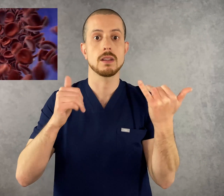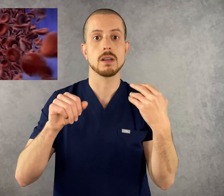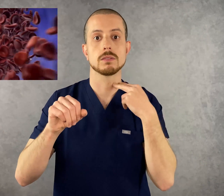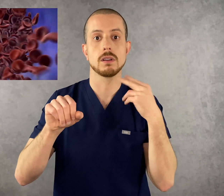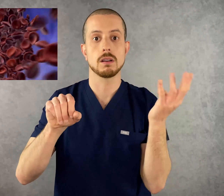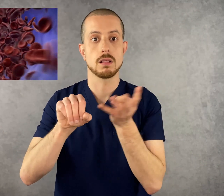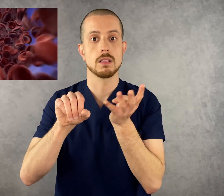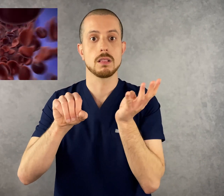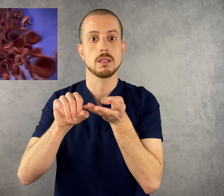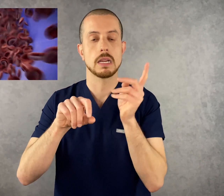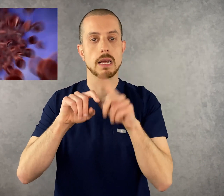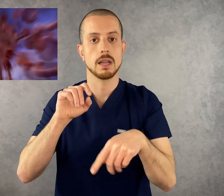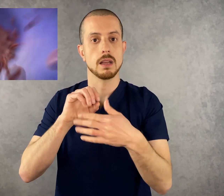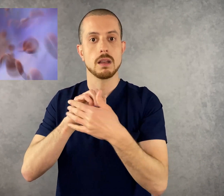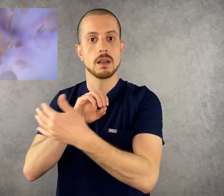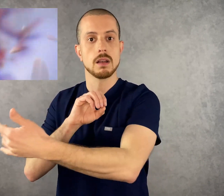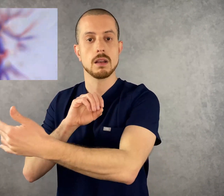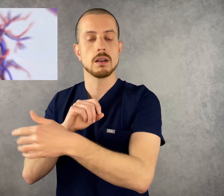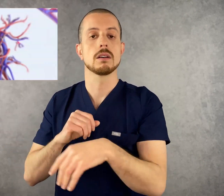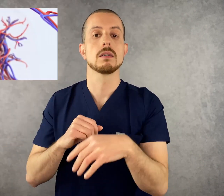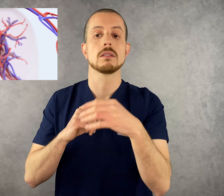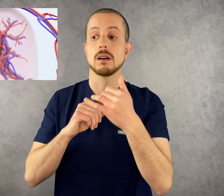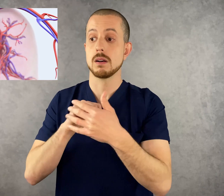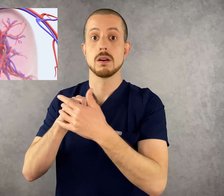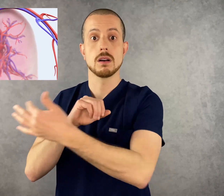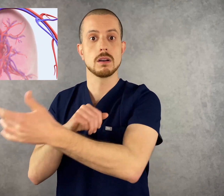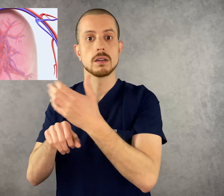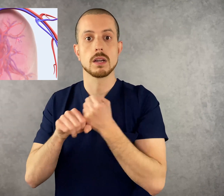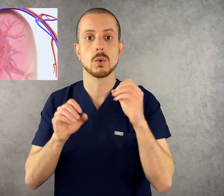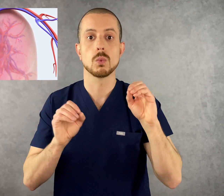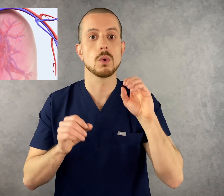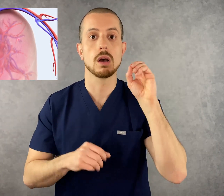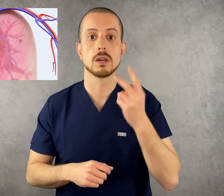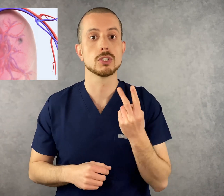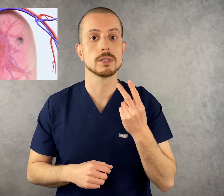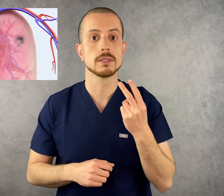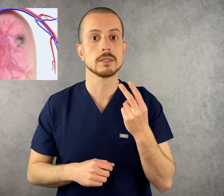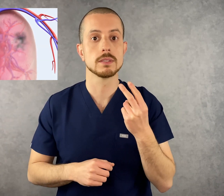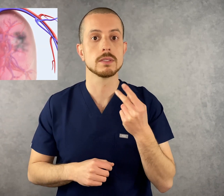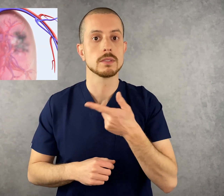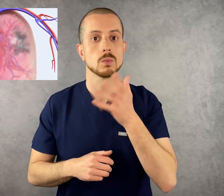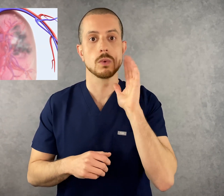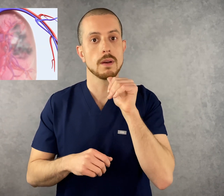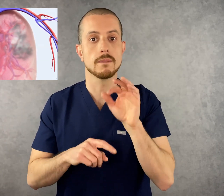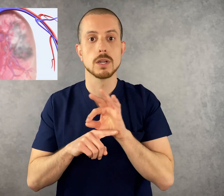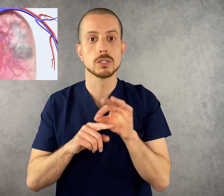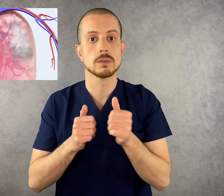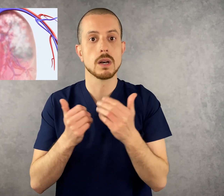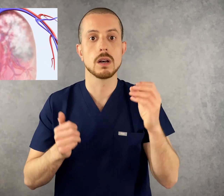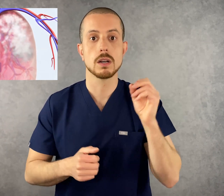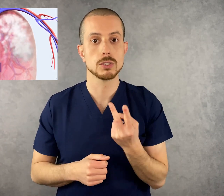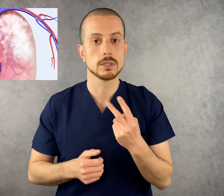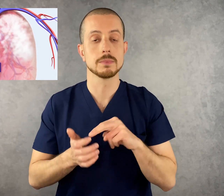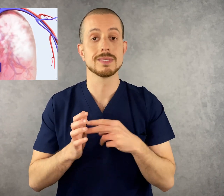off blood flow. Now blood is not able to move further. The lungs beyond that point are unable to get oxygen. They won't be able to function without oxygen.